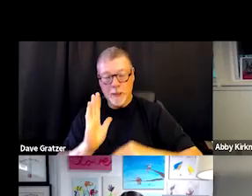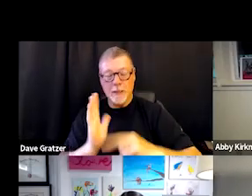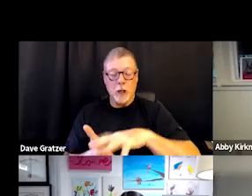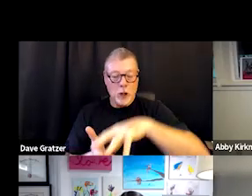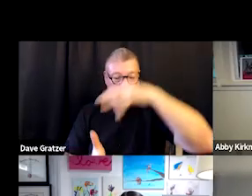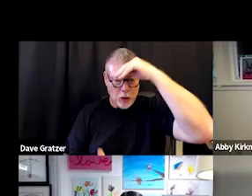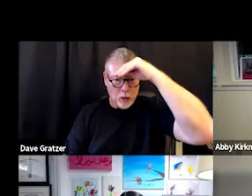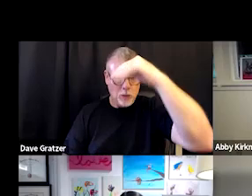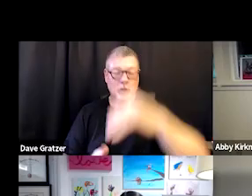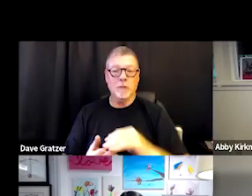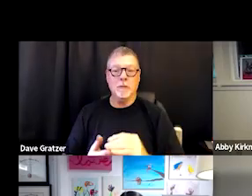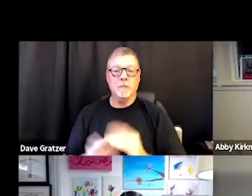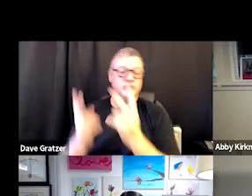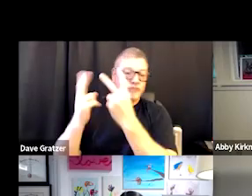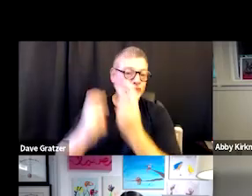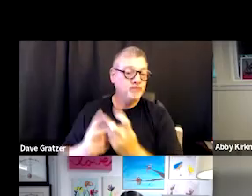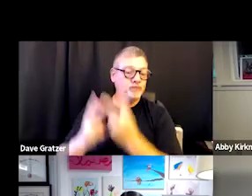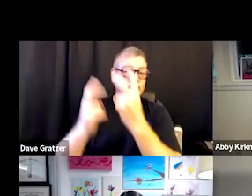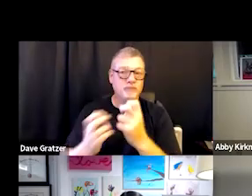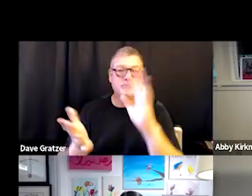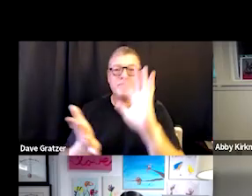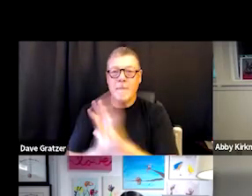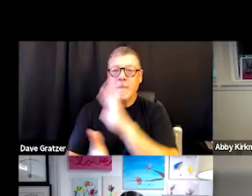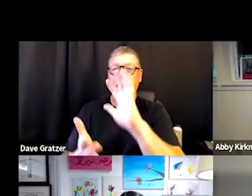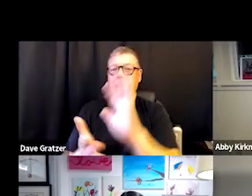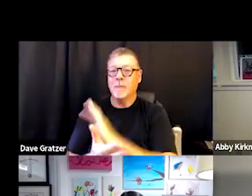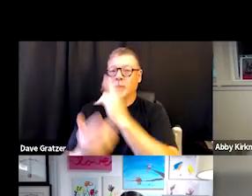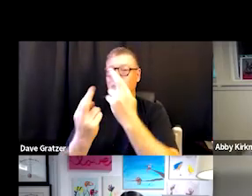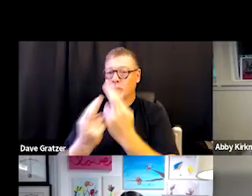to download the worksheets and resources and information.